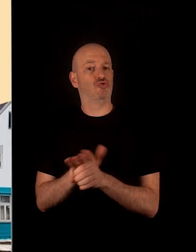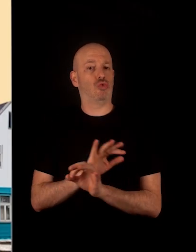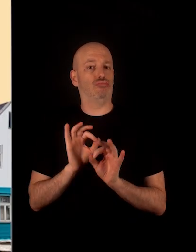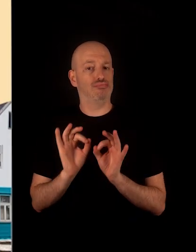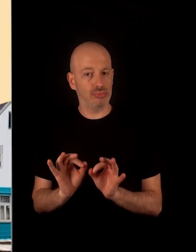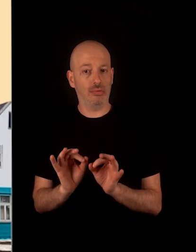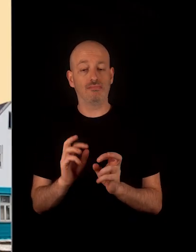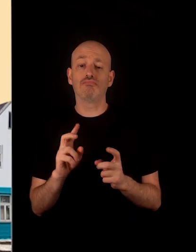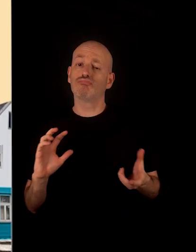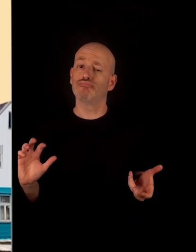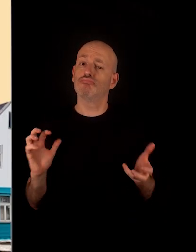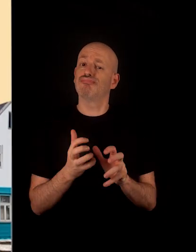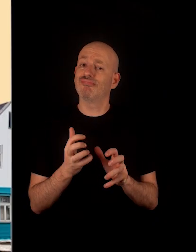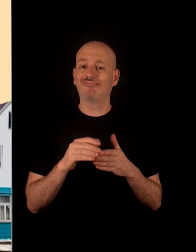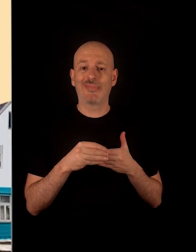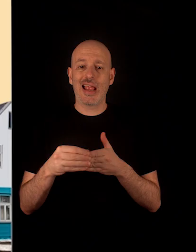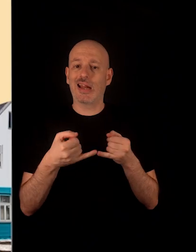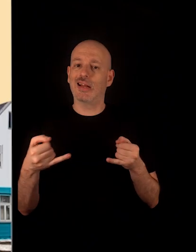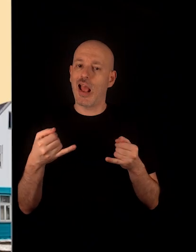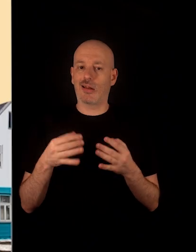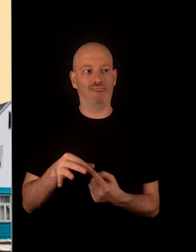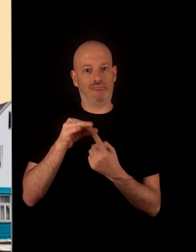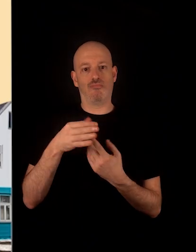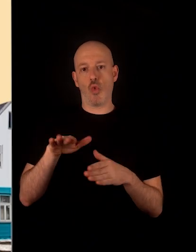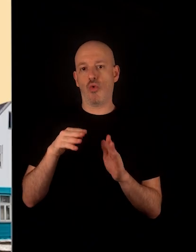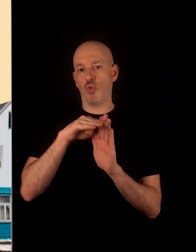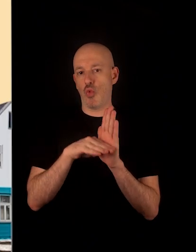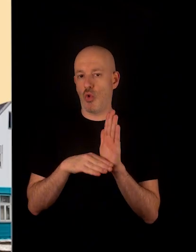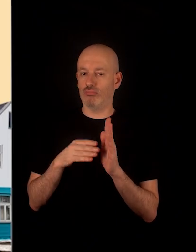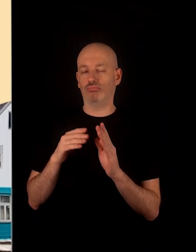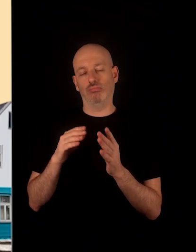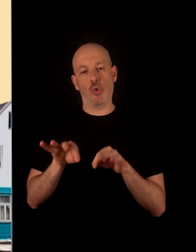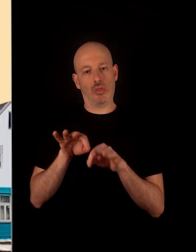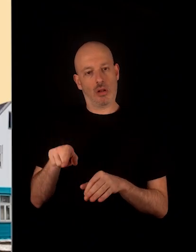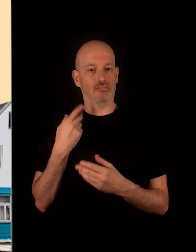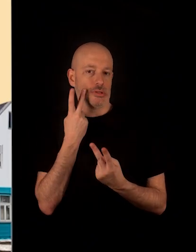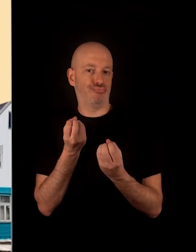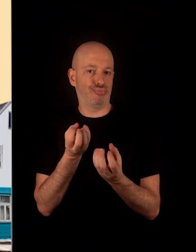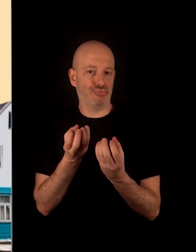where you are invited to upload these supporting documents. Here. I might say that the proof